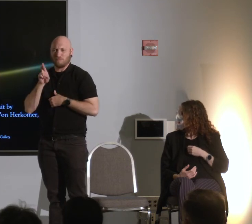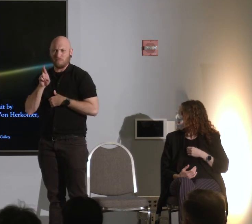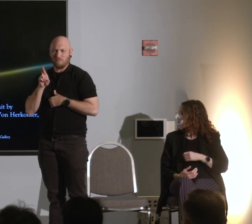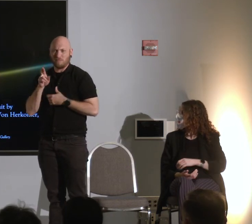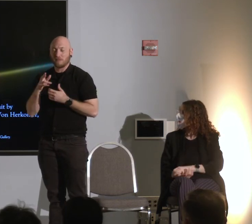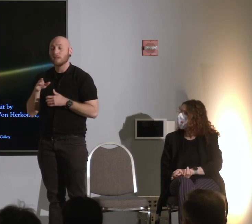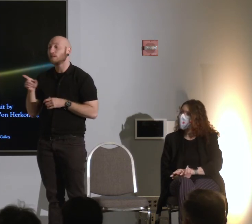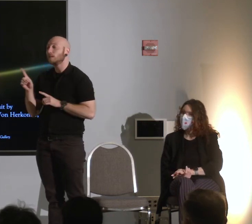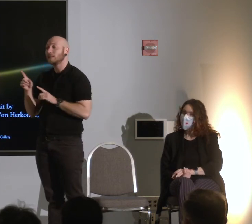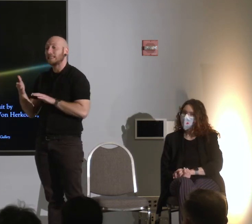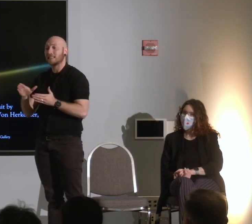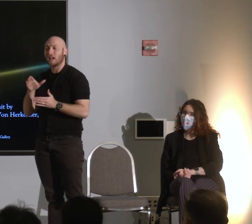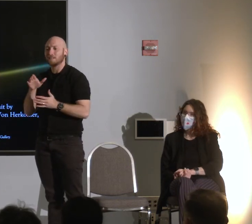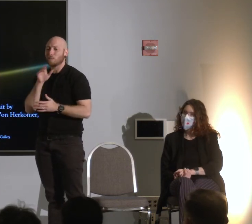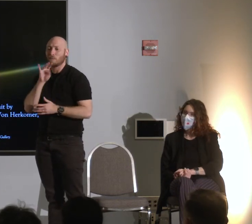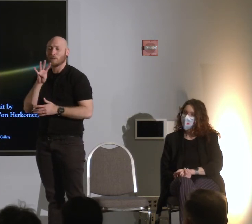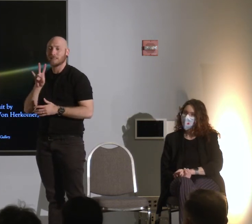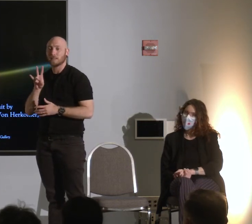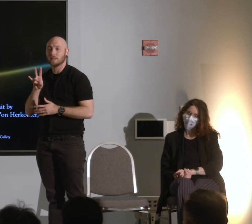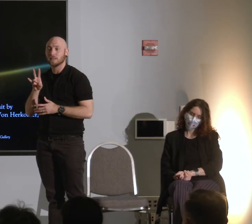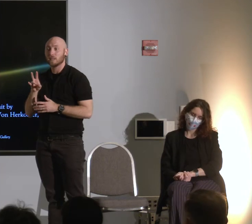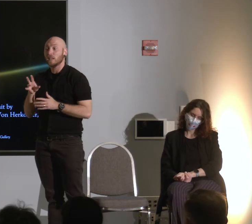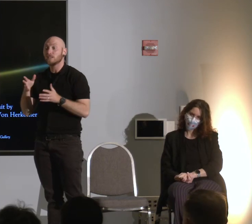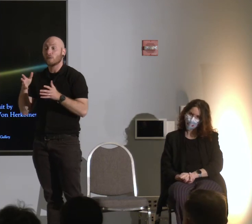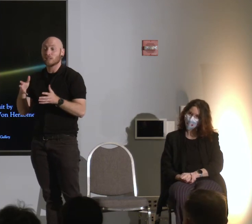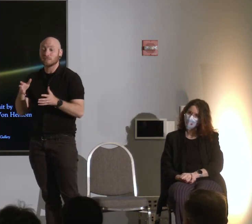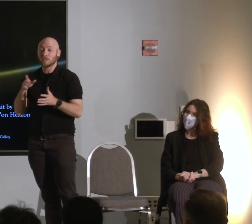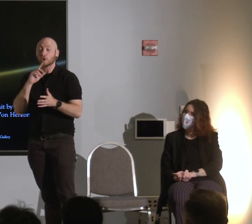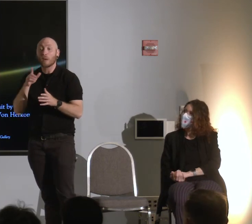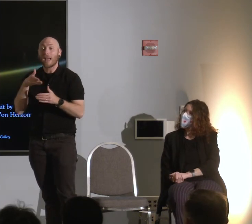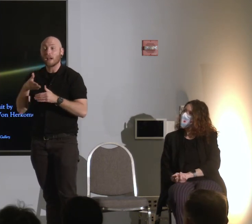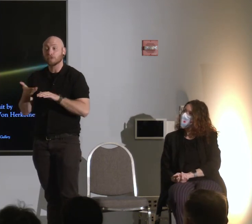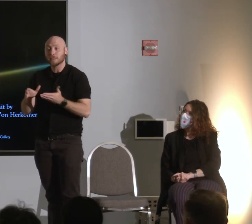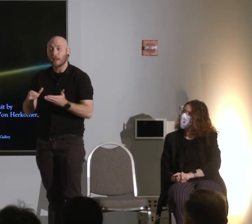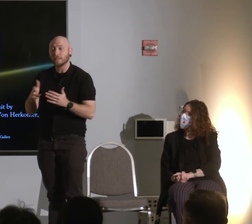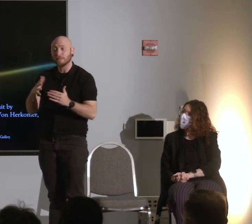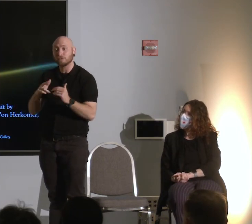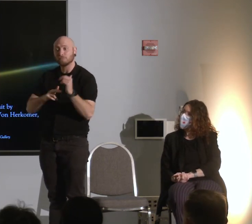He died so young, he left a mere 80 odd buildings. In contrast, Wright left more than